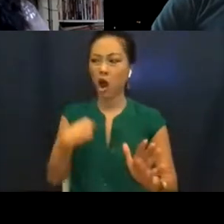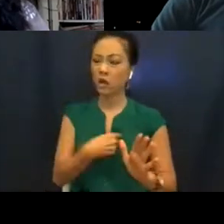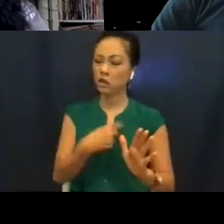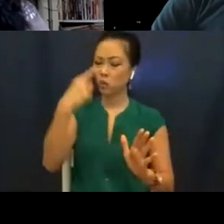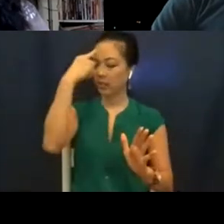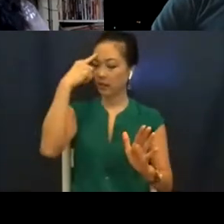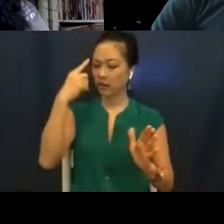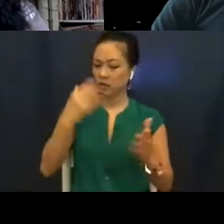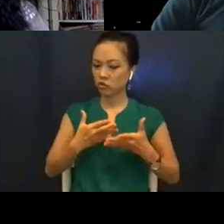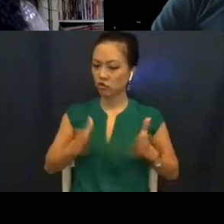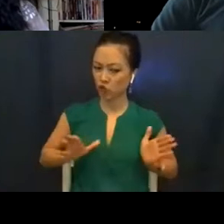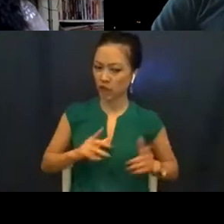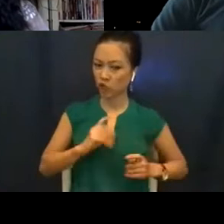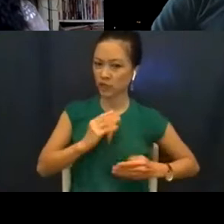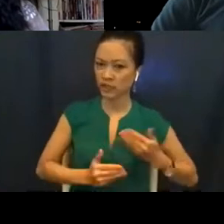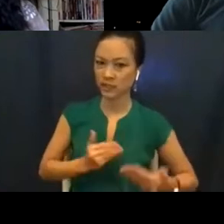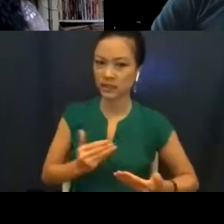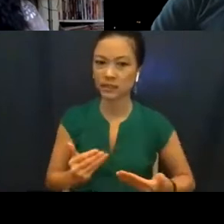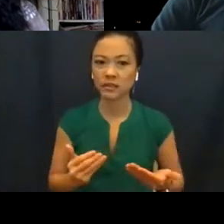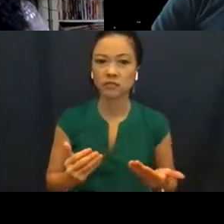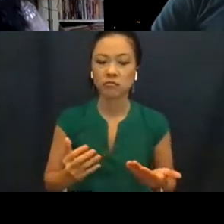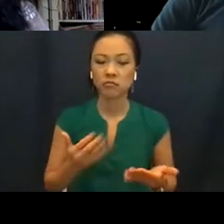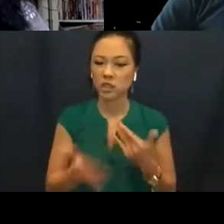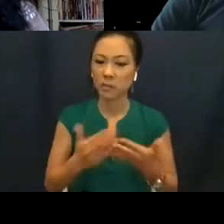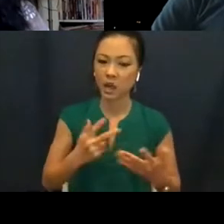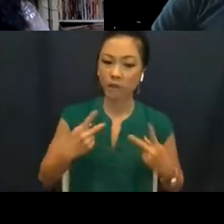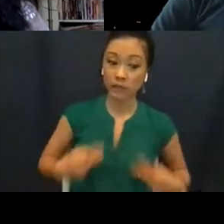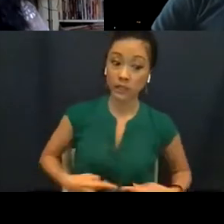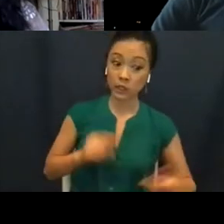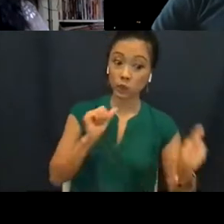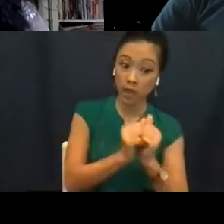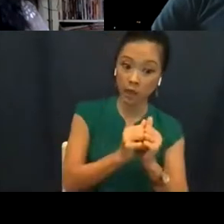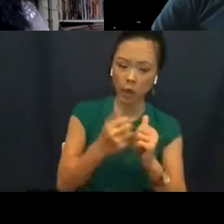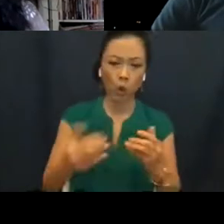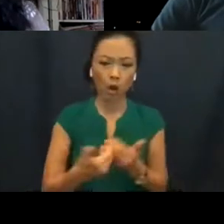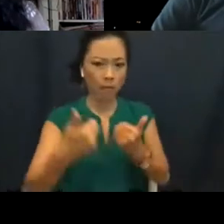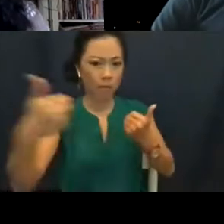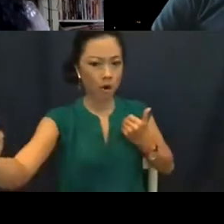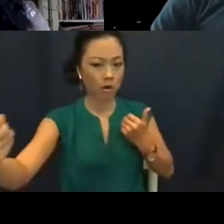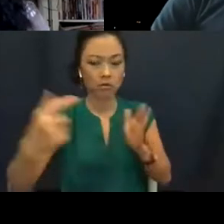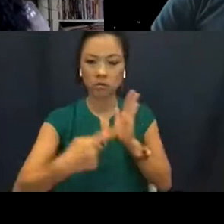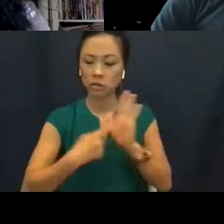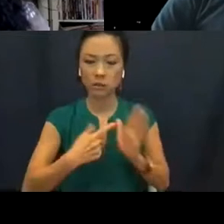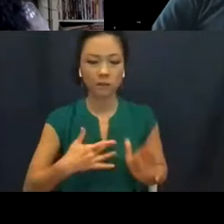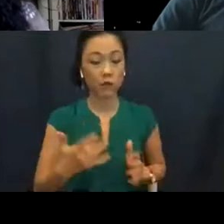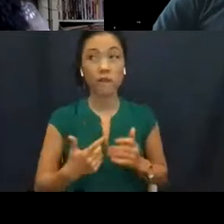we are very far apart. I want to lean into this question of what can we do through technological